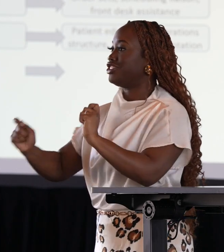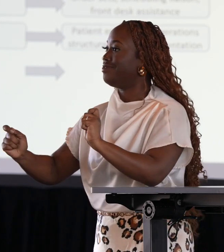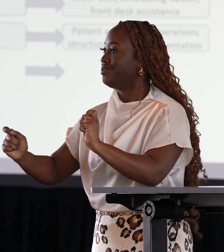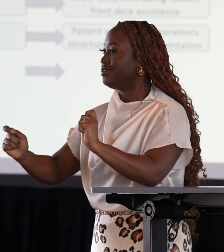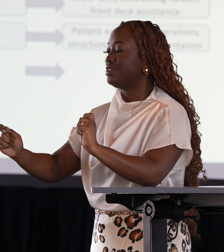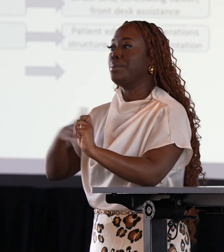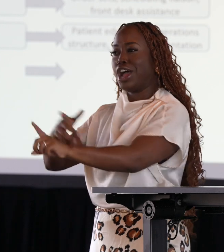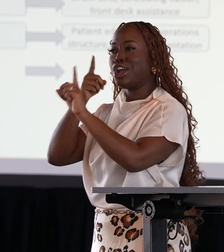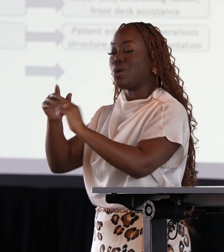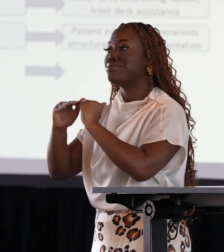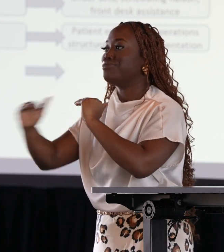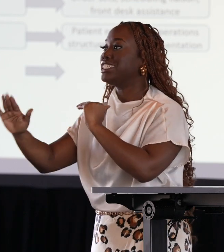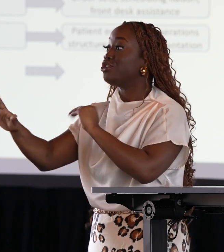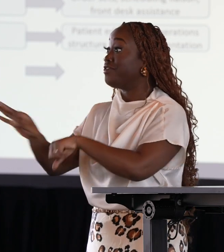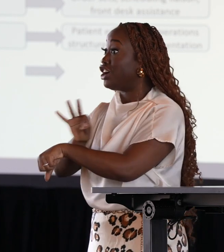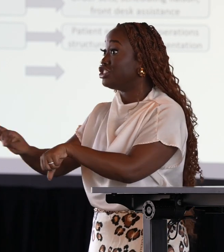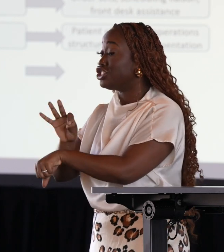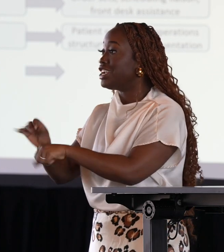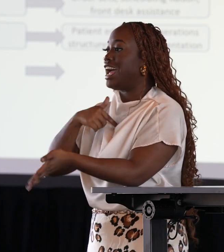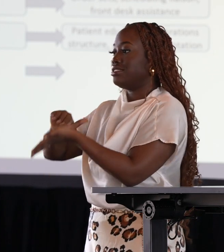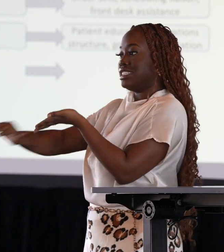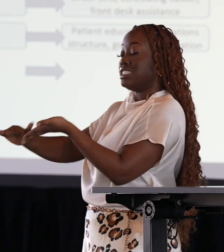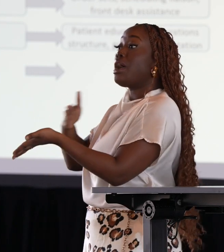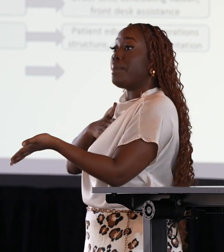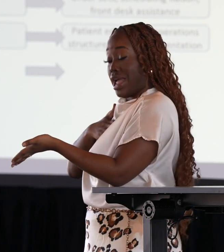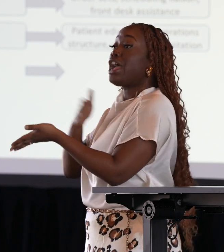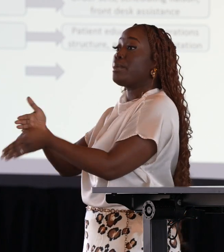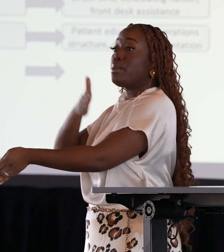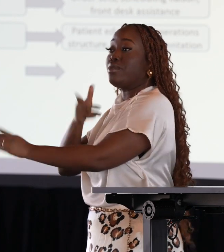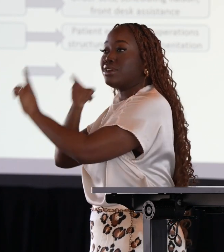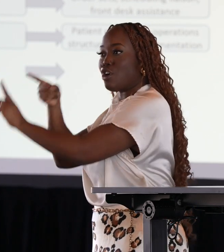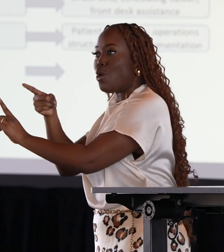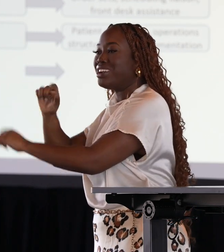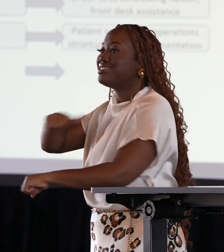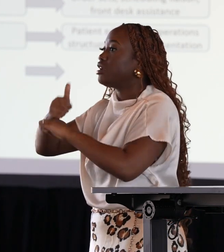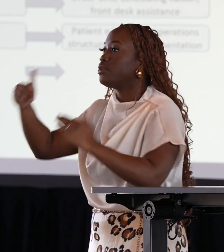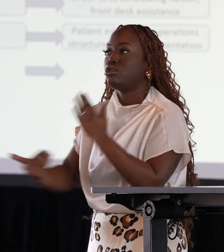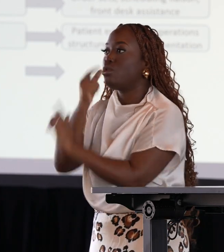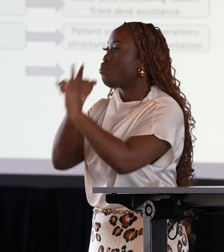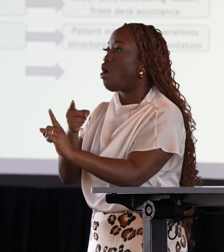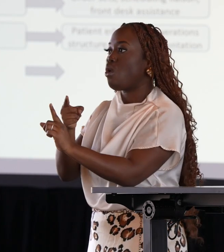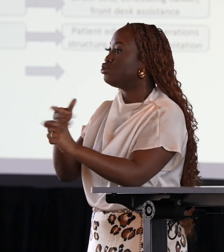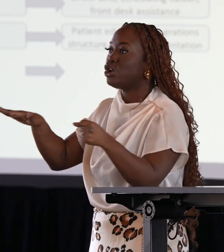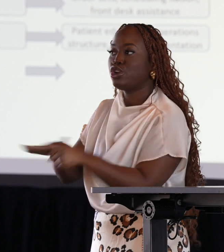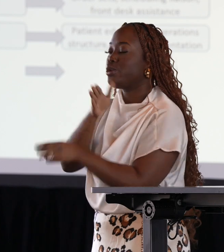maintain your flow function. I discharge my improvement goals. I set new goals. I establish a whole new plan. So when Medicare